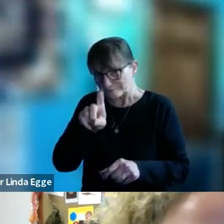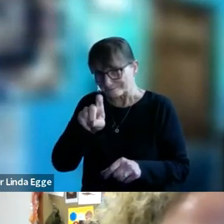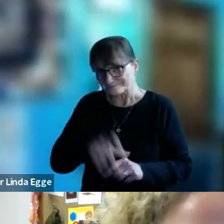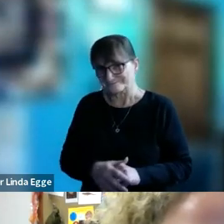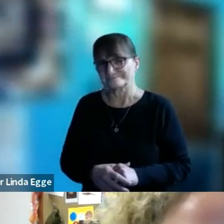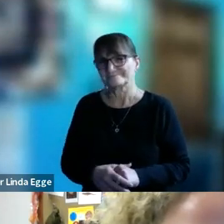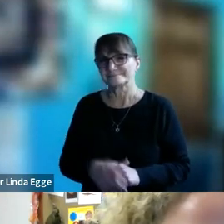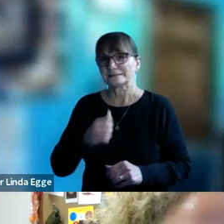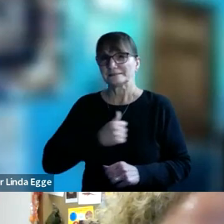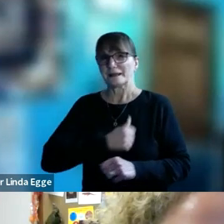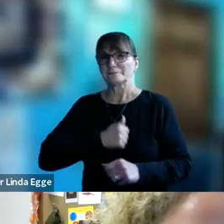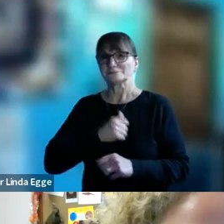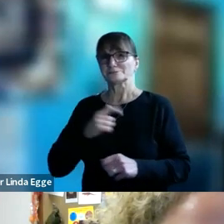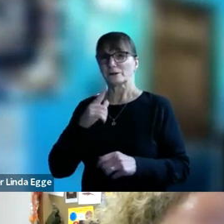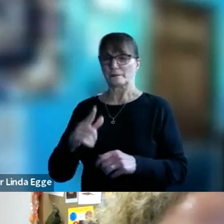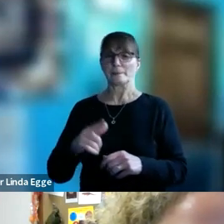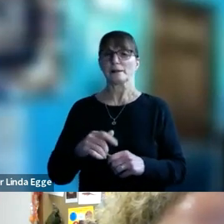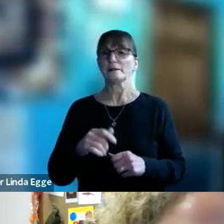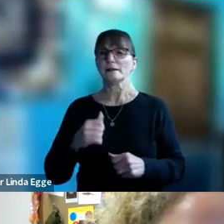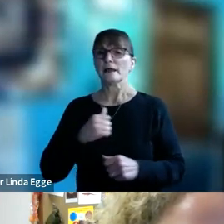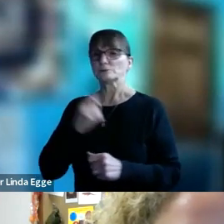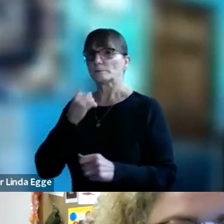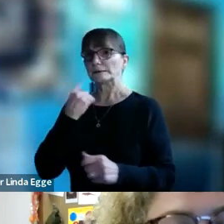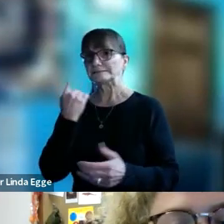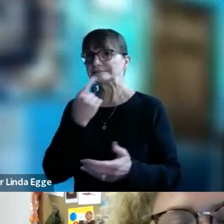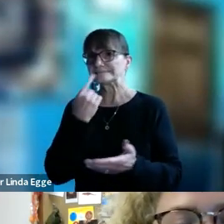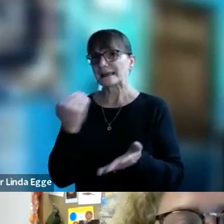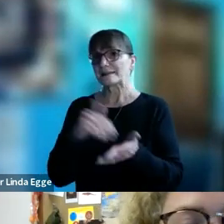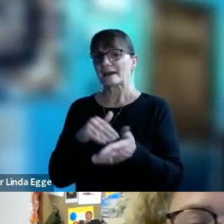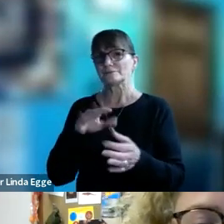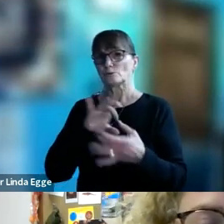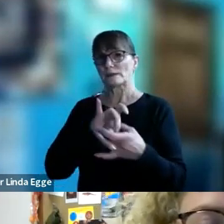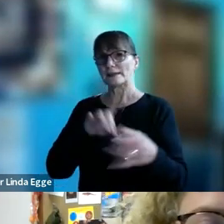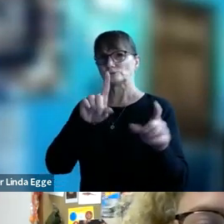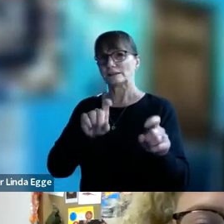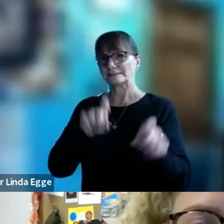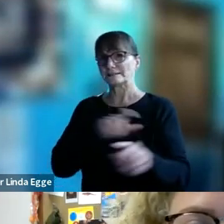Sorry, having trouble unmuting. I'm sorry, can you repeat that about the testing? What about specific about testing?